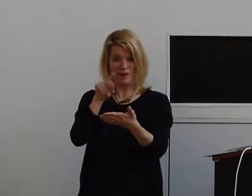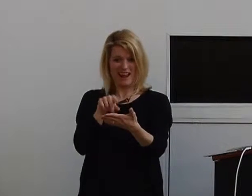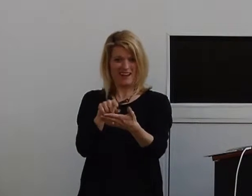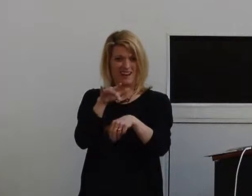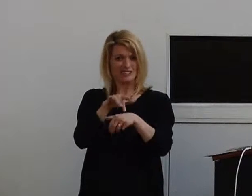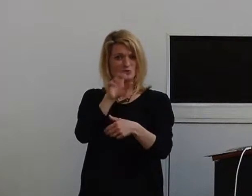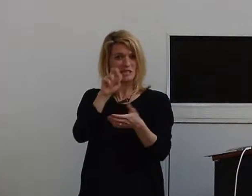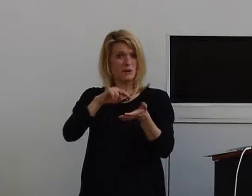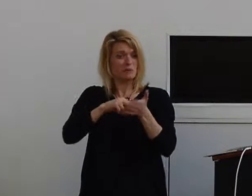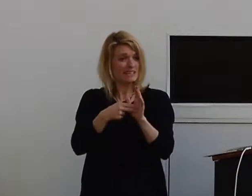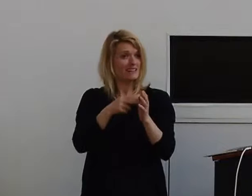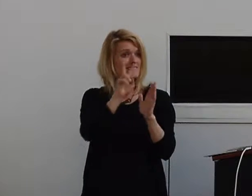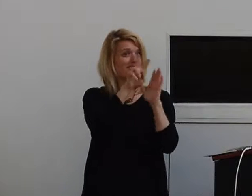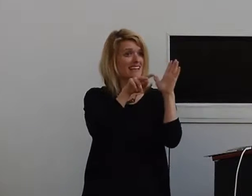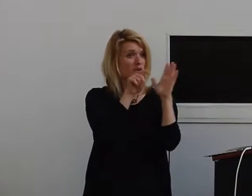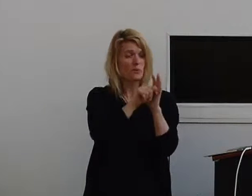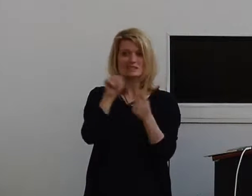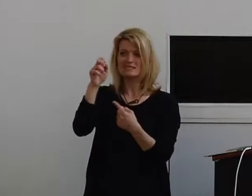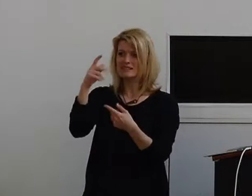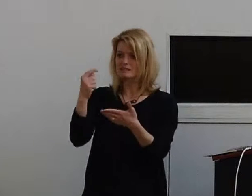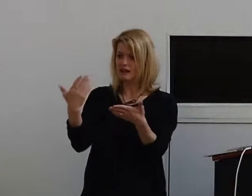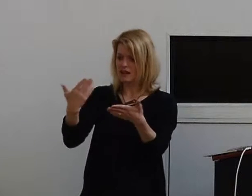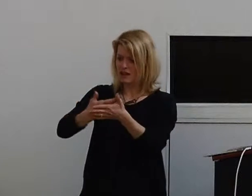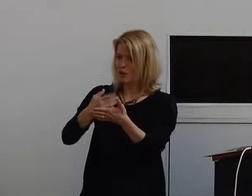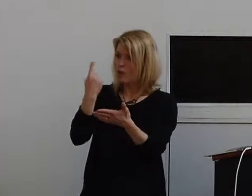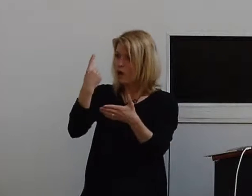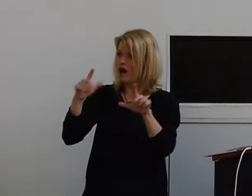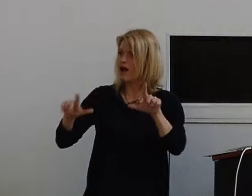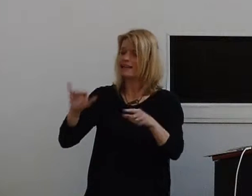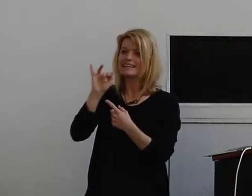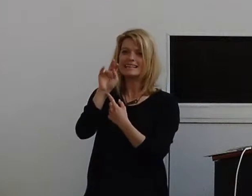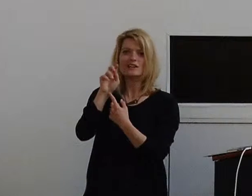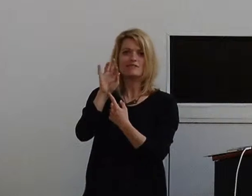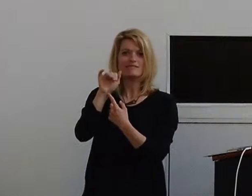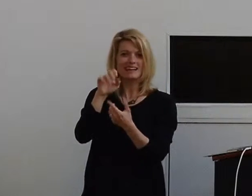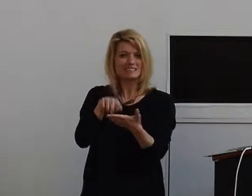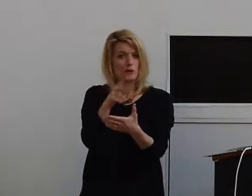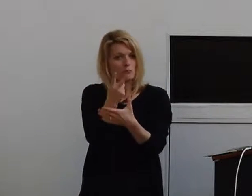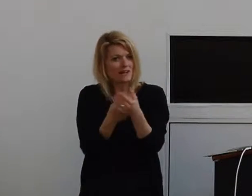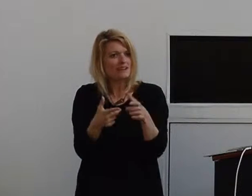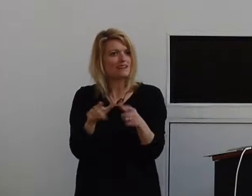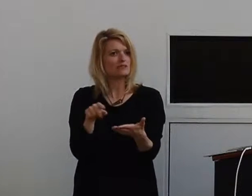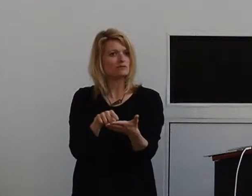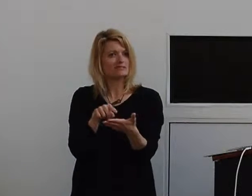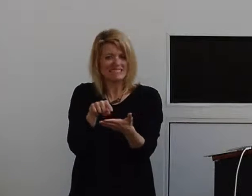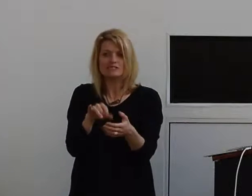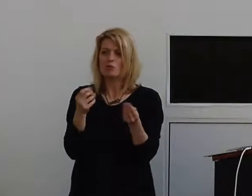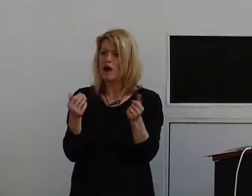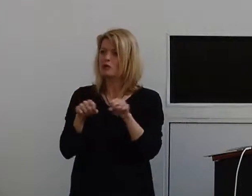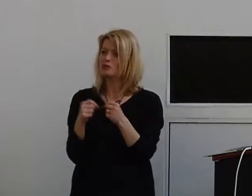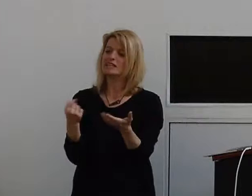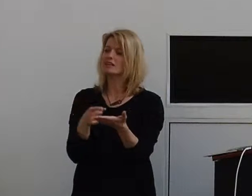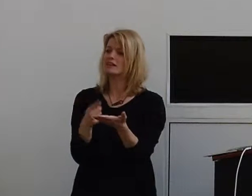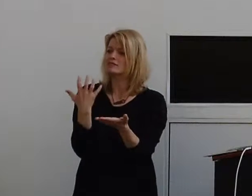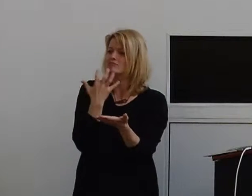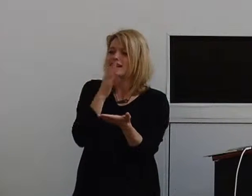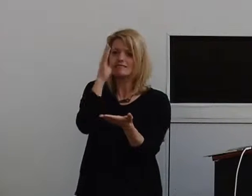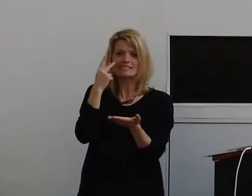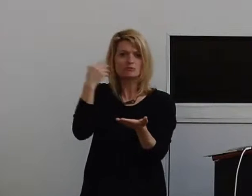and touchscreen tablets, we can integrate video and text into a single bilingual interface. This is what is groundbreaking.